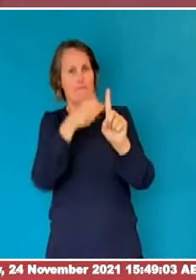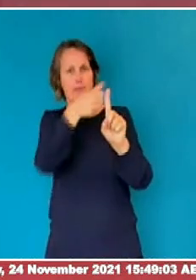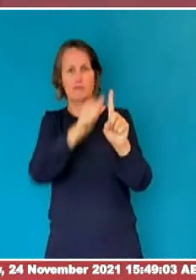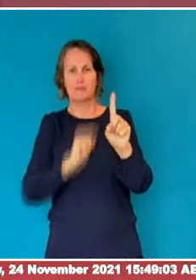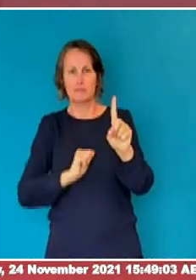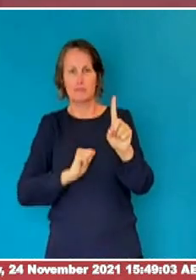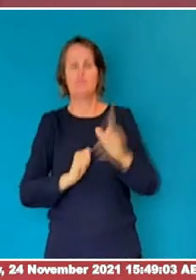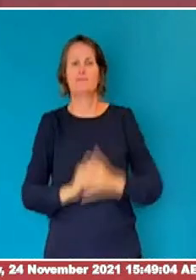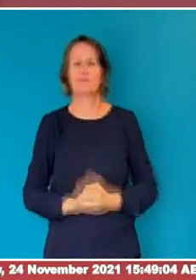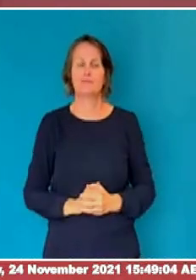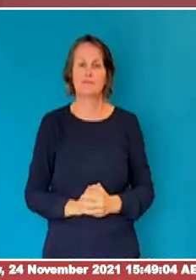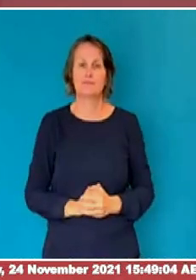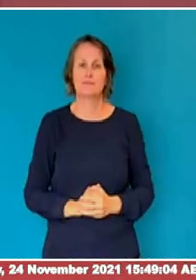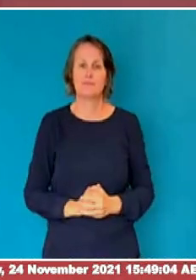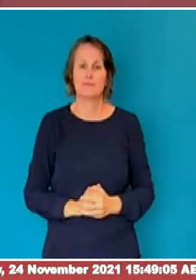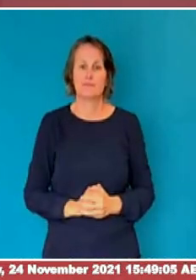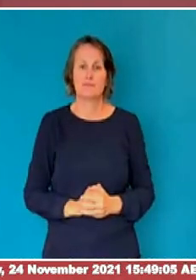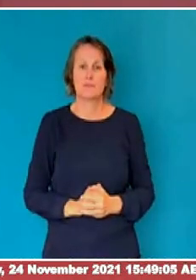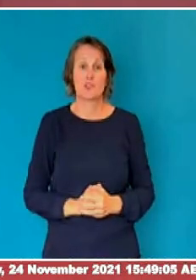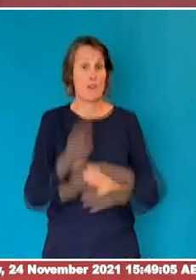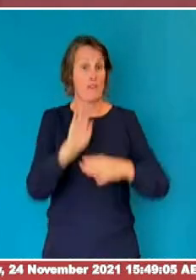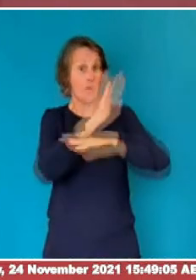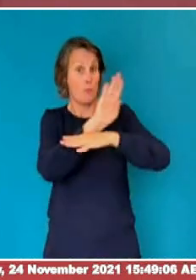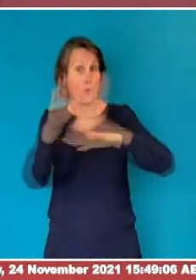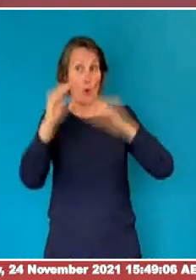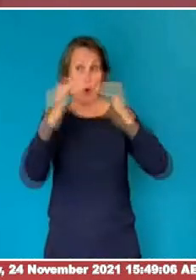thing that we focus on at board level, at executive level.